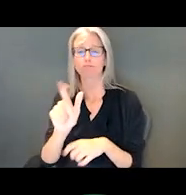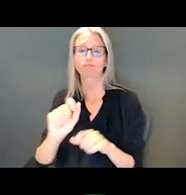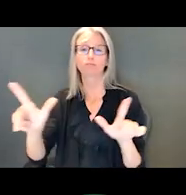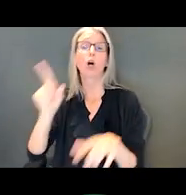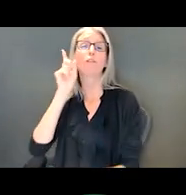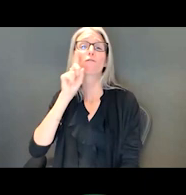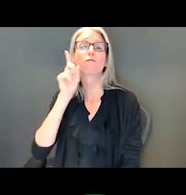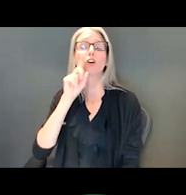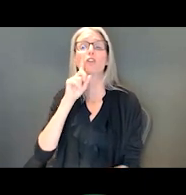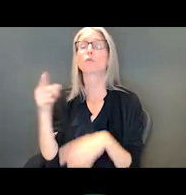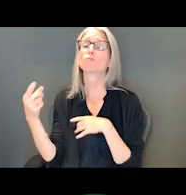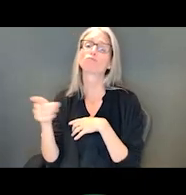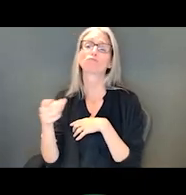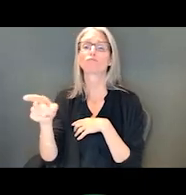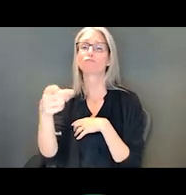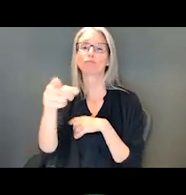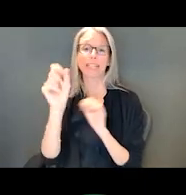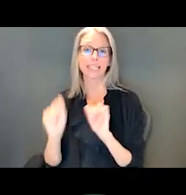to join us today and share about the work.